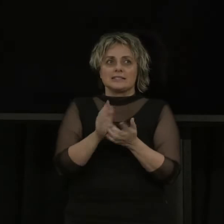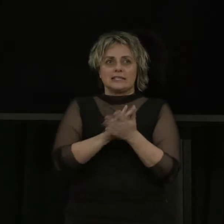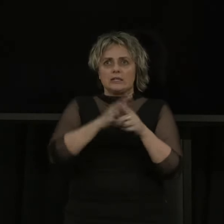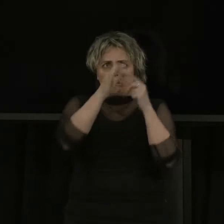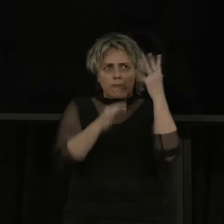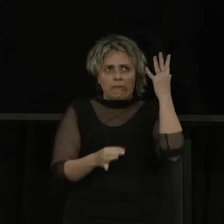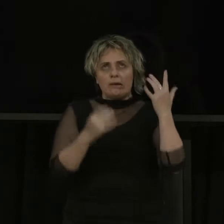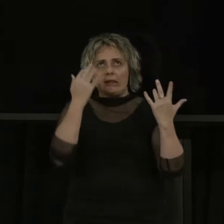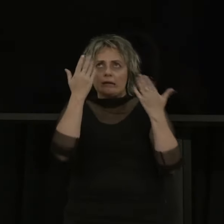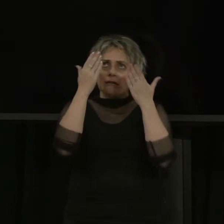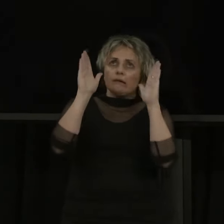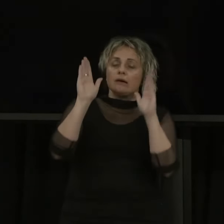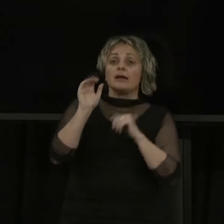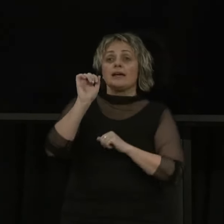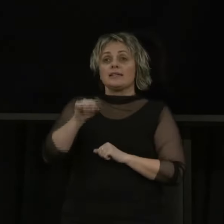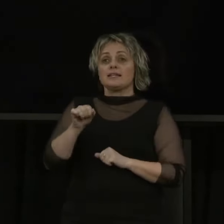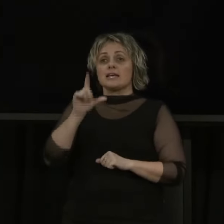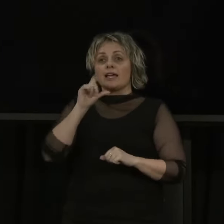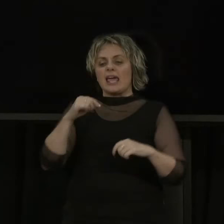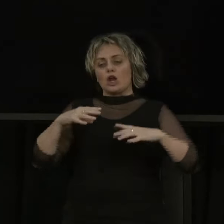We are asking people not to engage in overnight activity